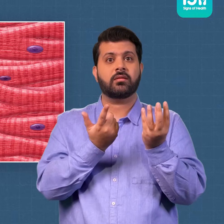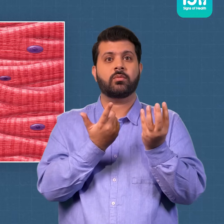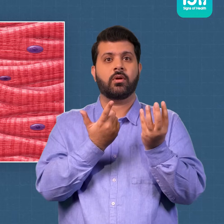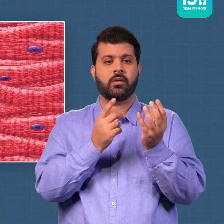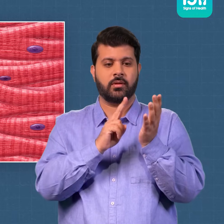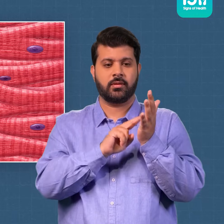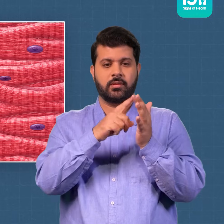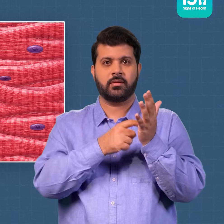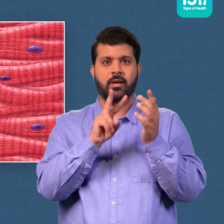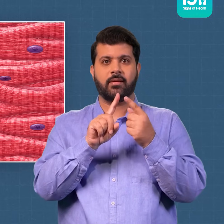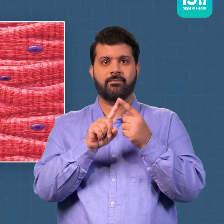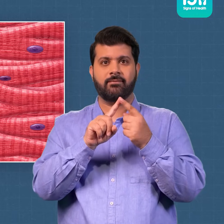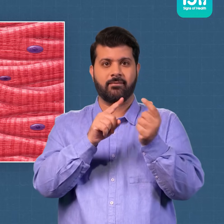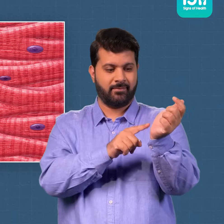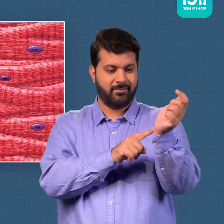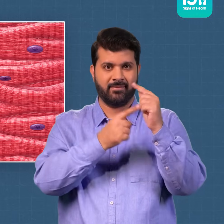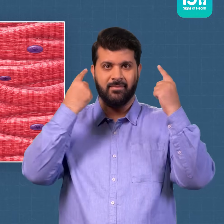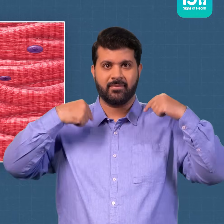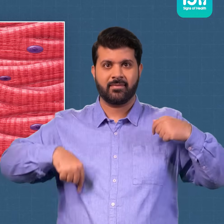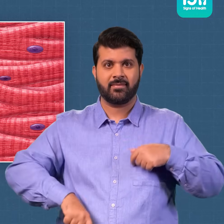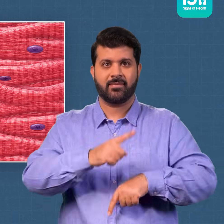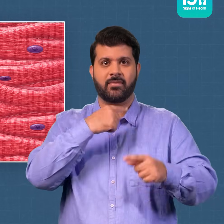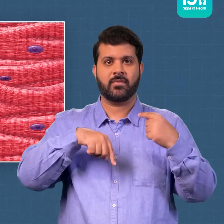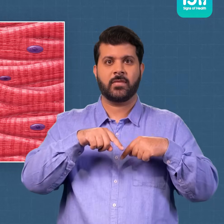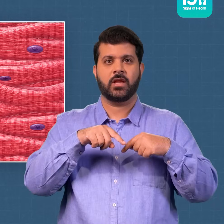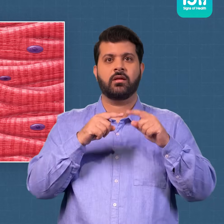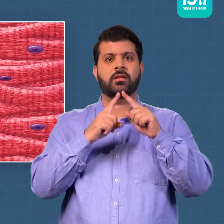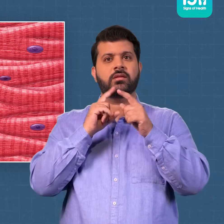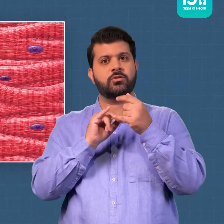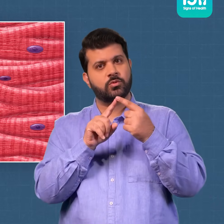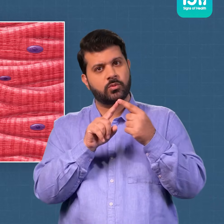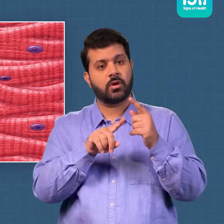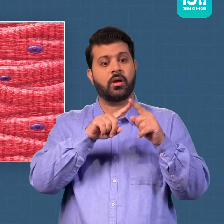nerve tissue helps control its rhythm, and blood flows through it.